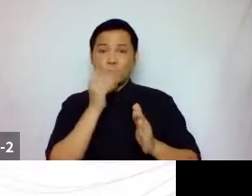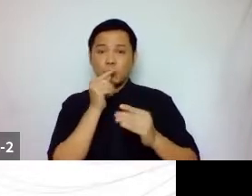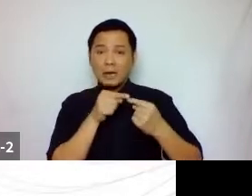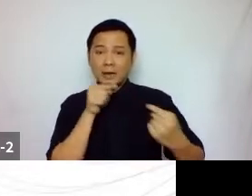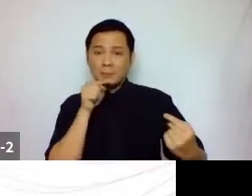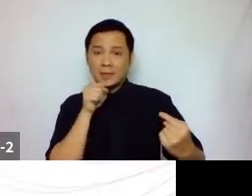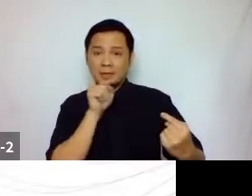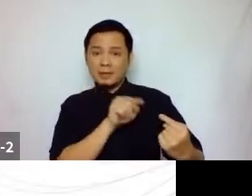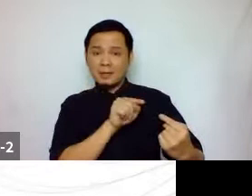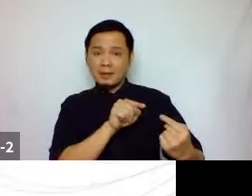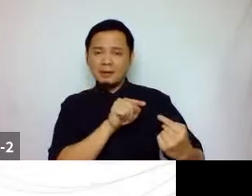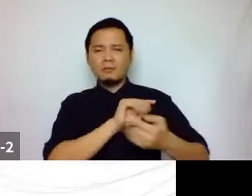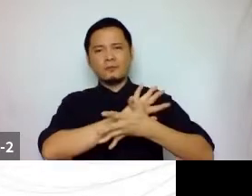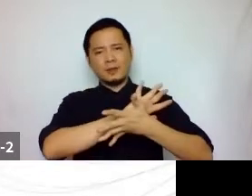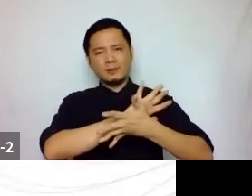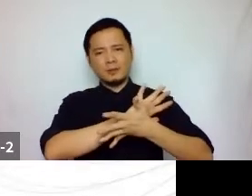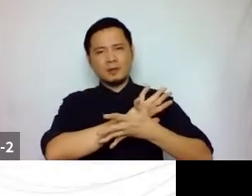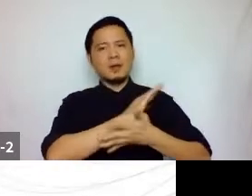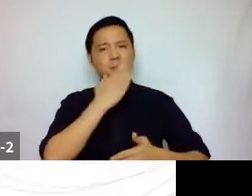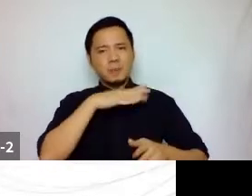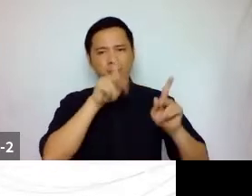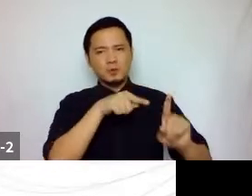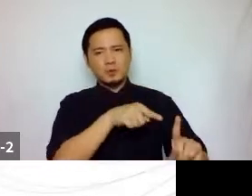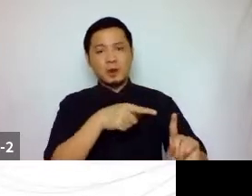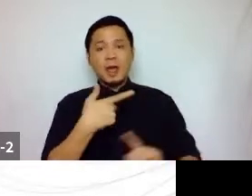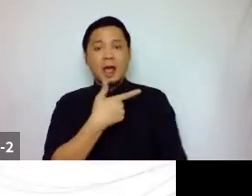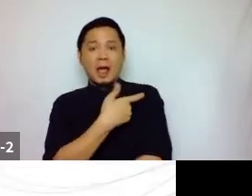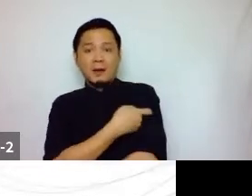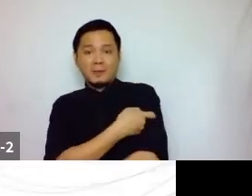COVID is the bad guy and our ally is the vaccine.